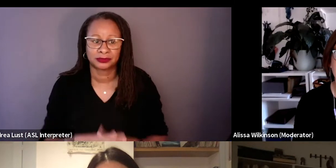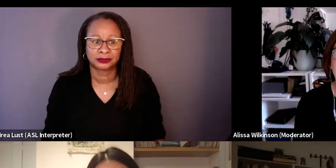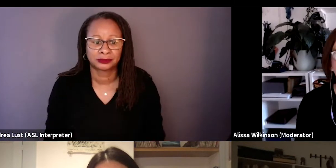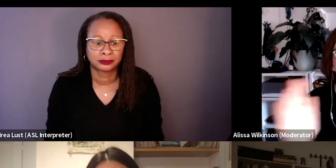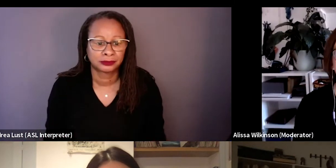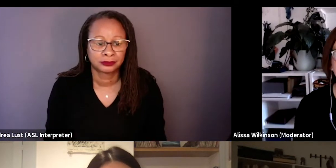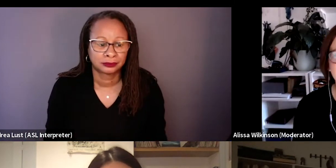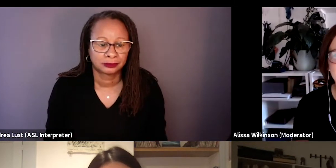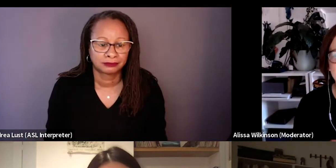Either of you can -